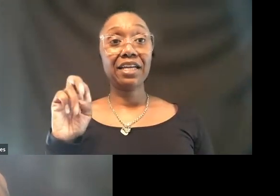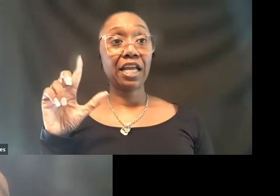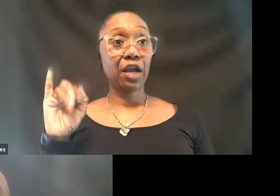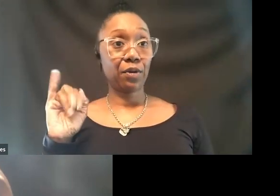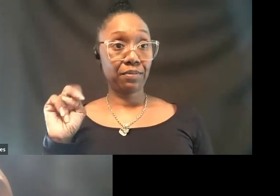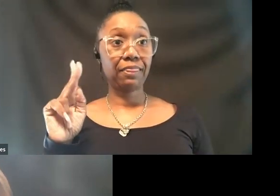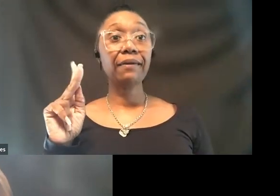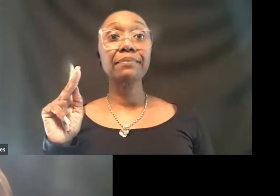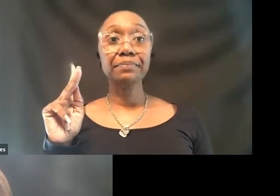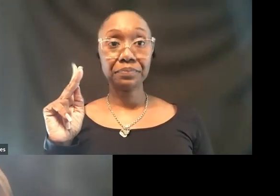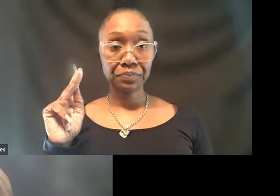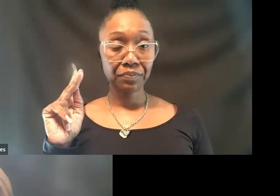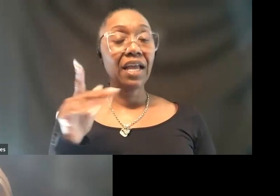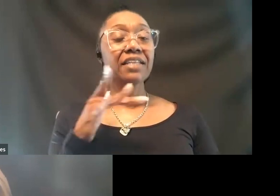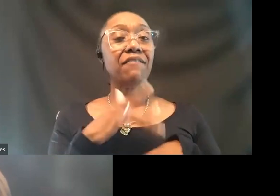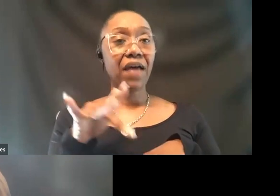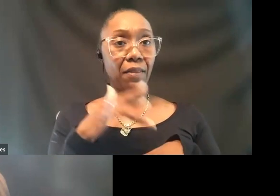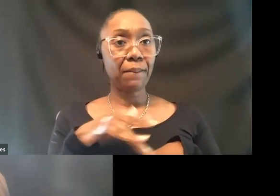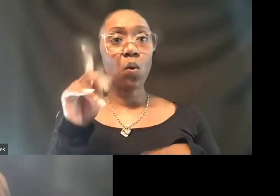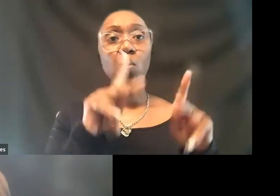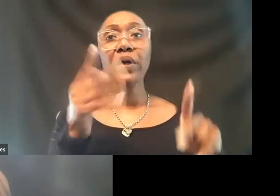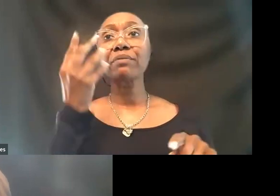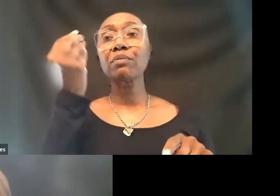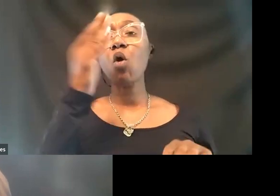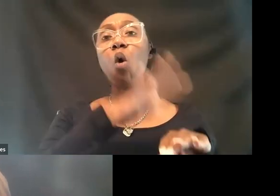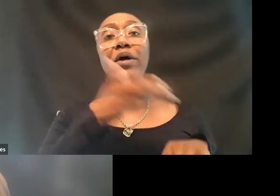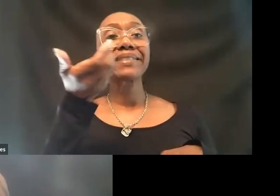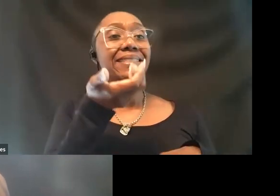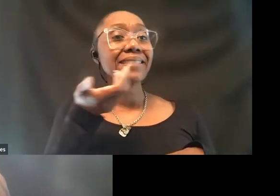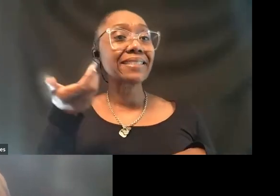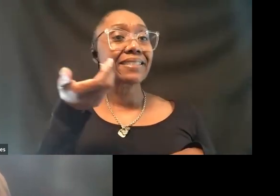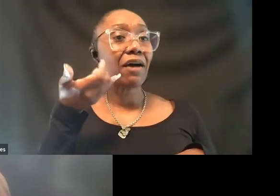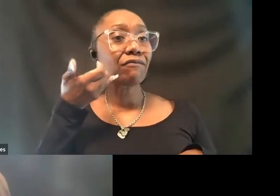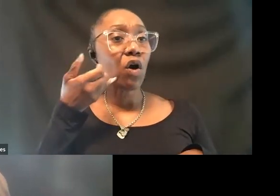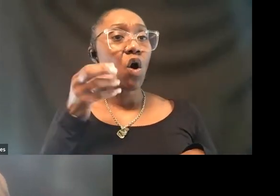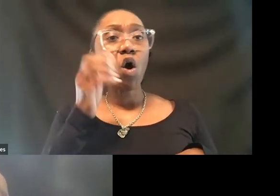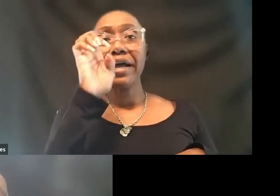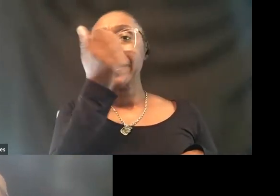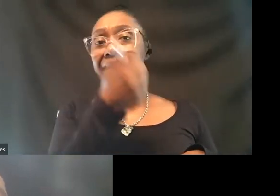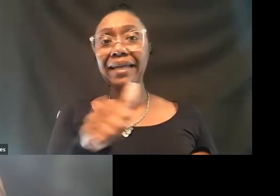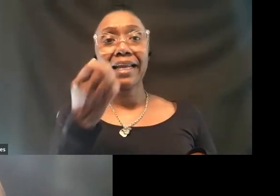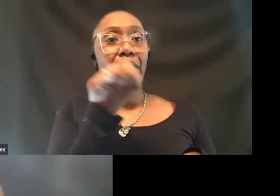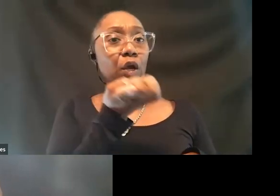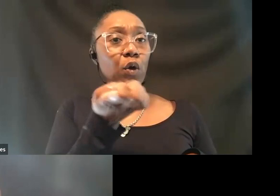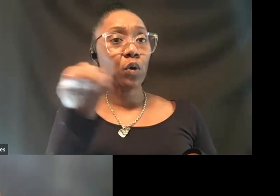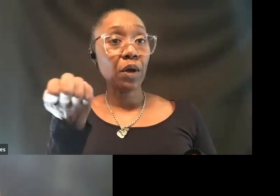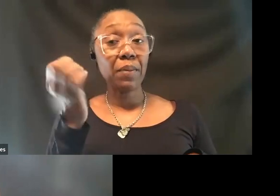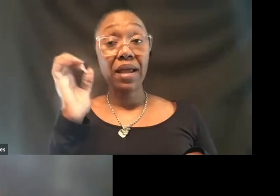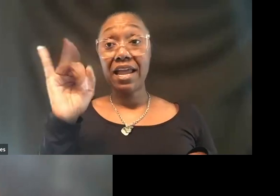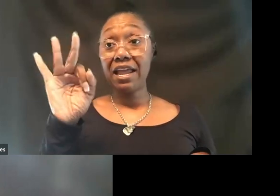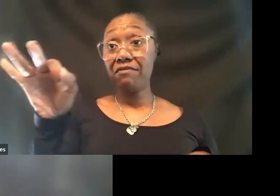On any cell phone or wireless device. So I would imagine that yes, if the organization were to apply for that.